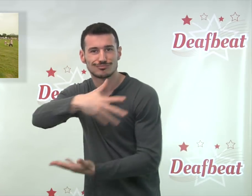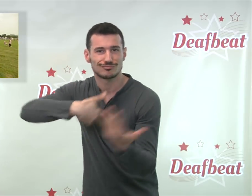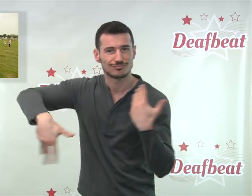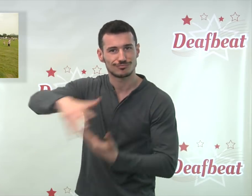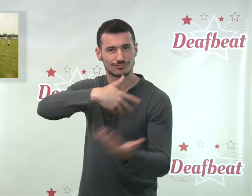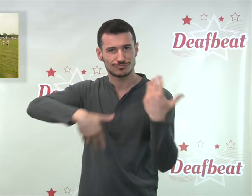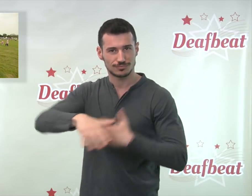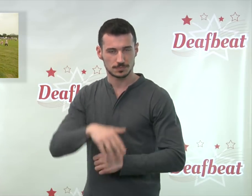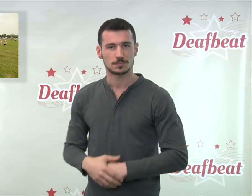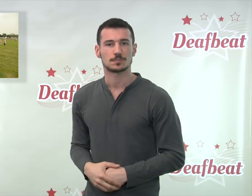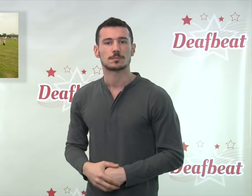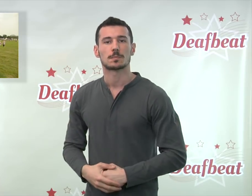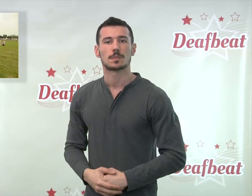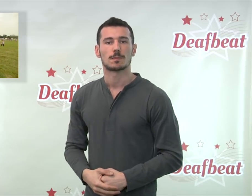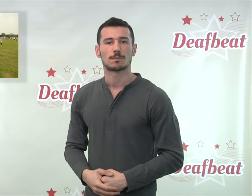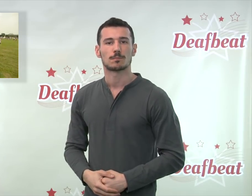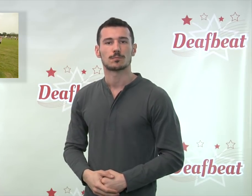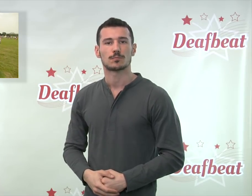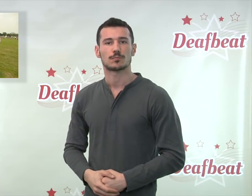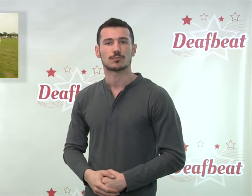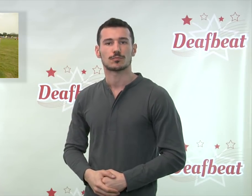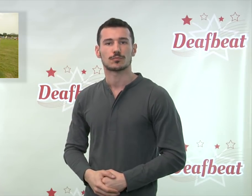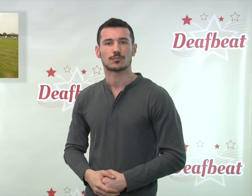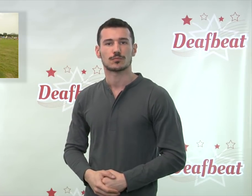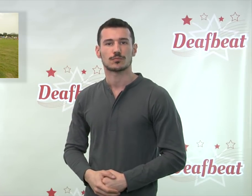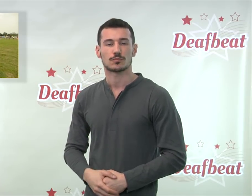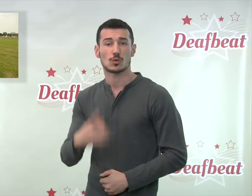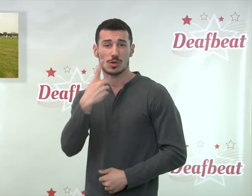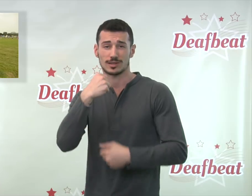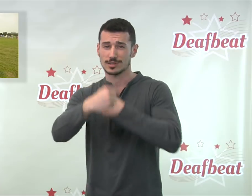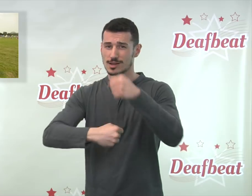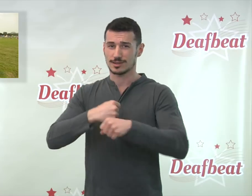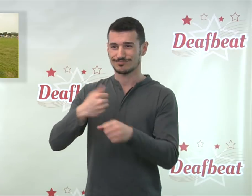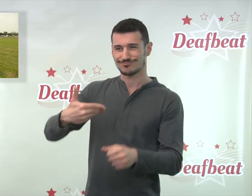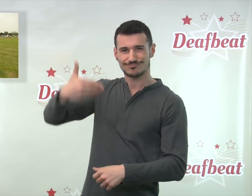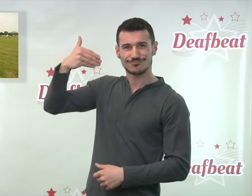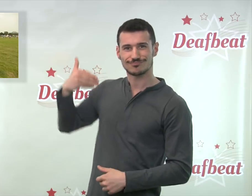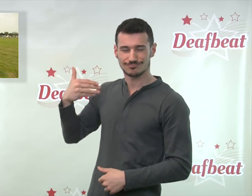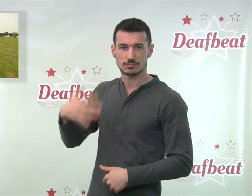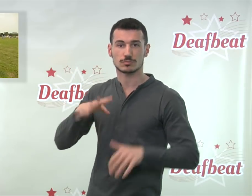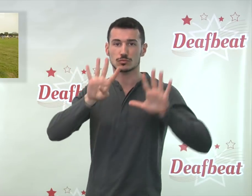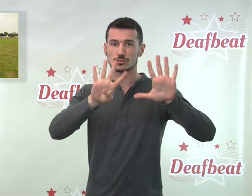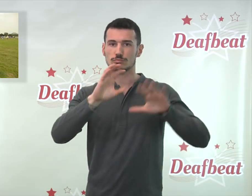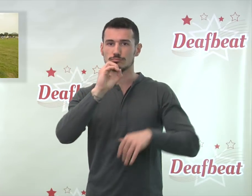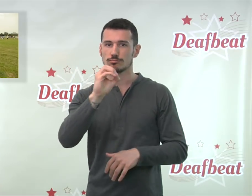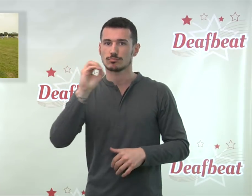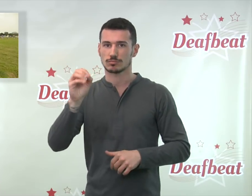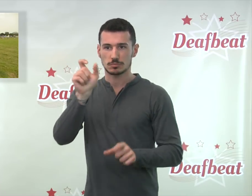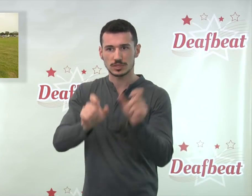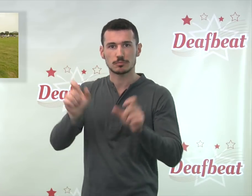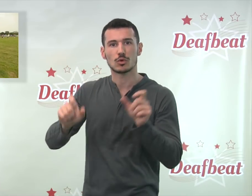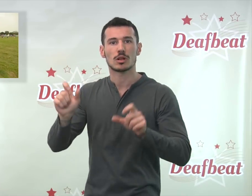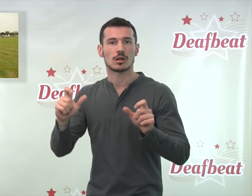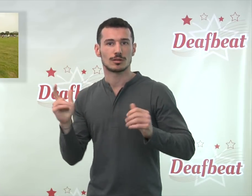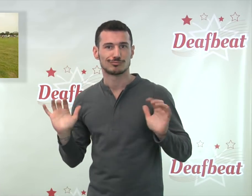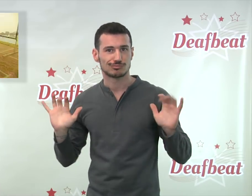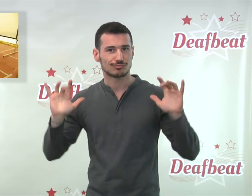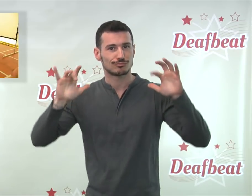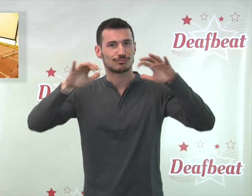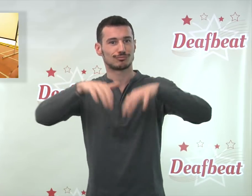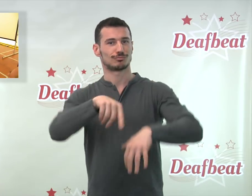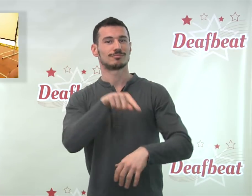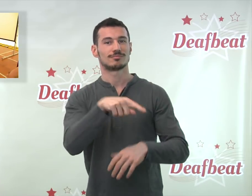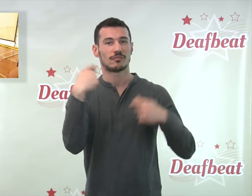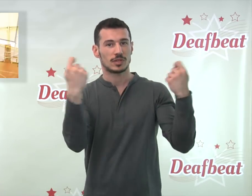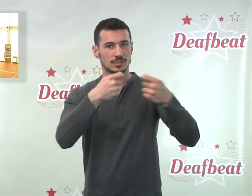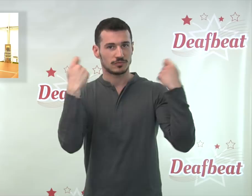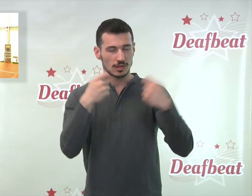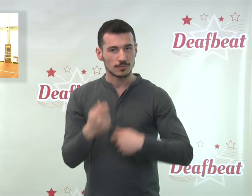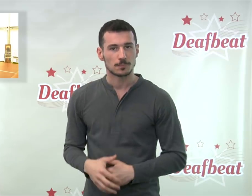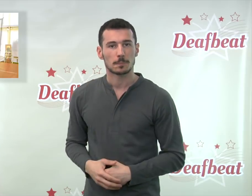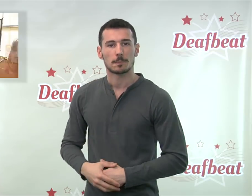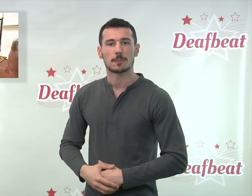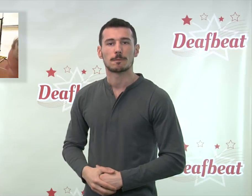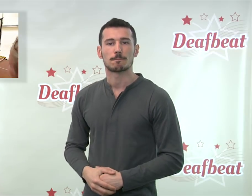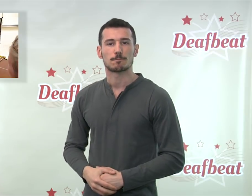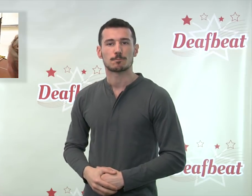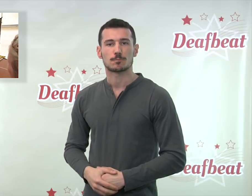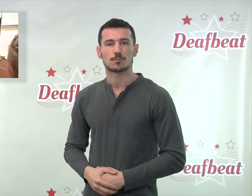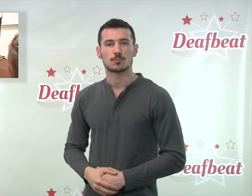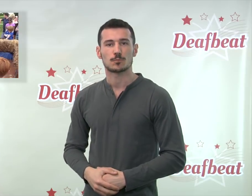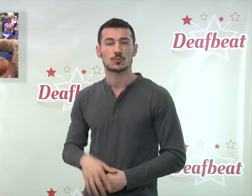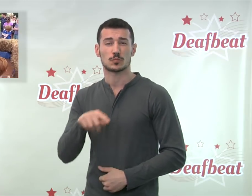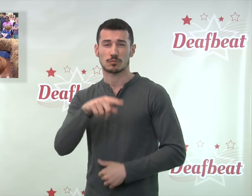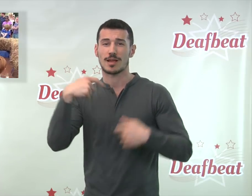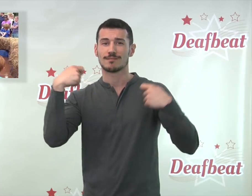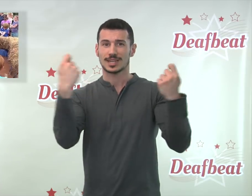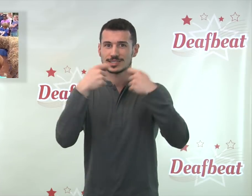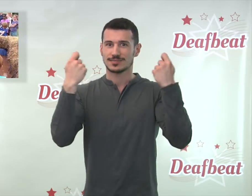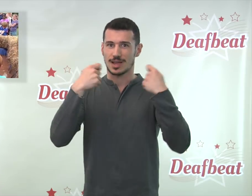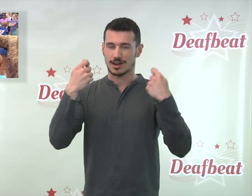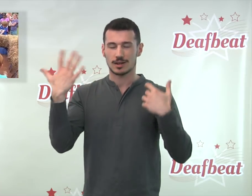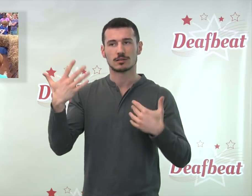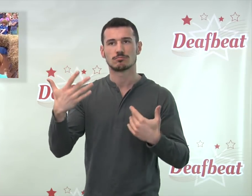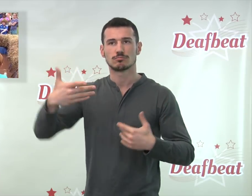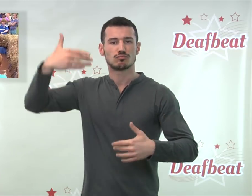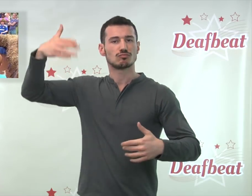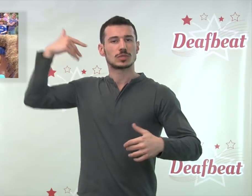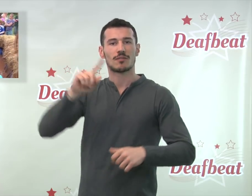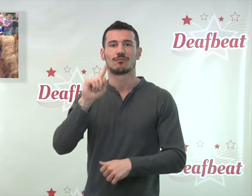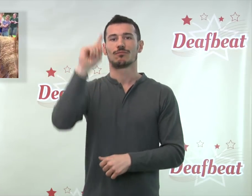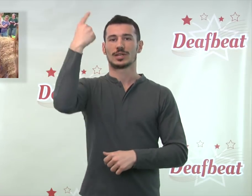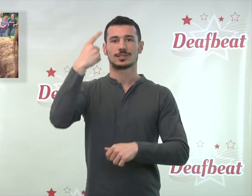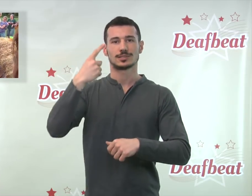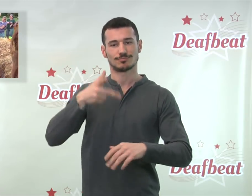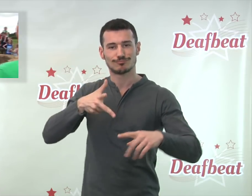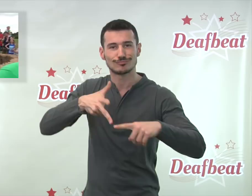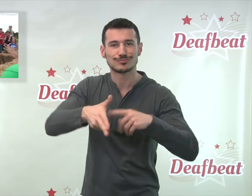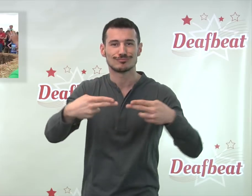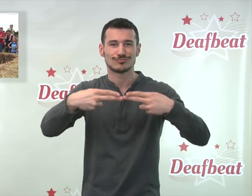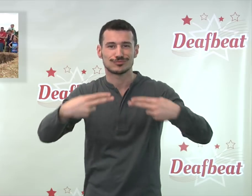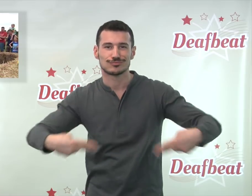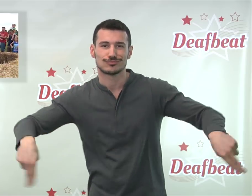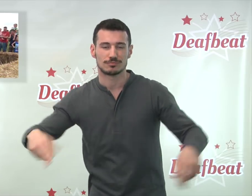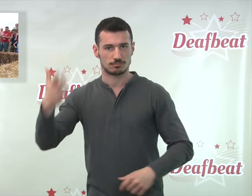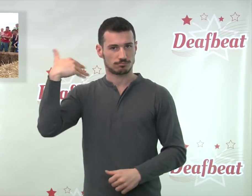down any social barrier there may be”. Last year, 900 people attended the festival! It started